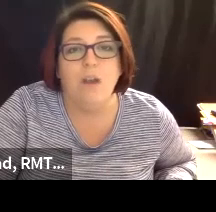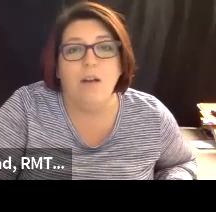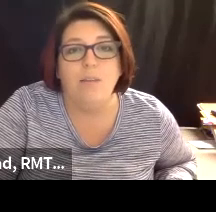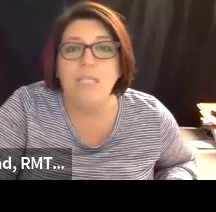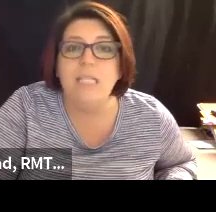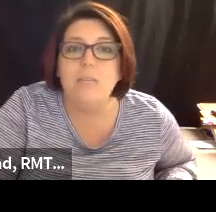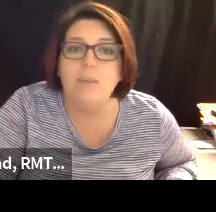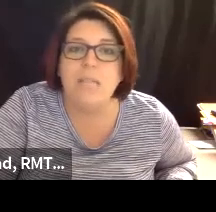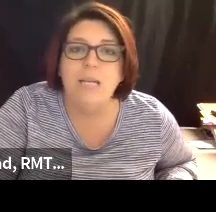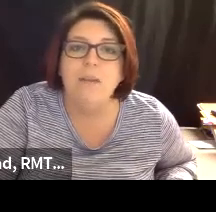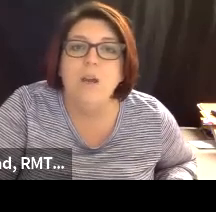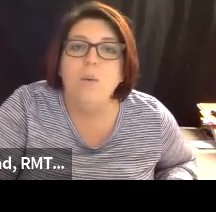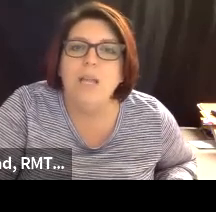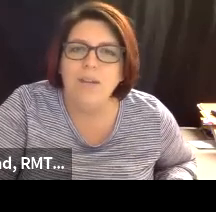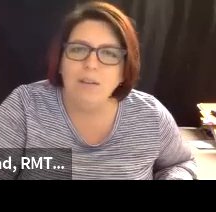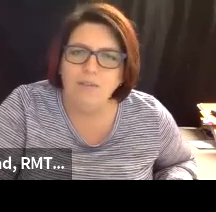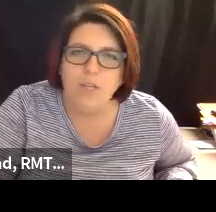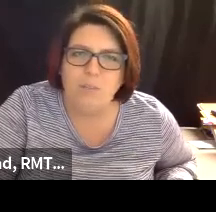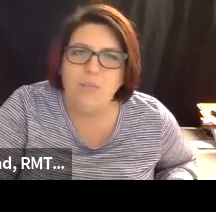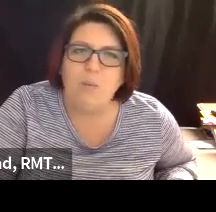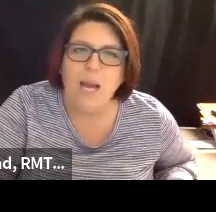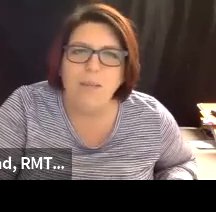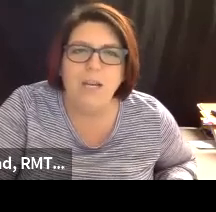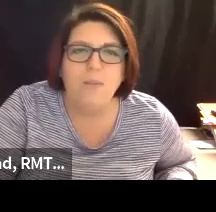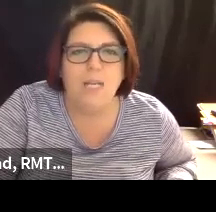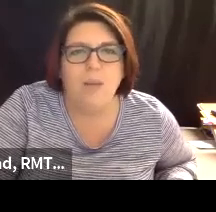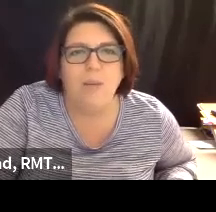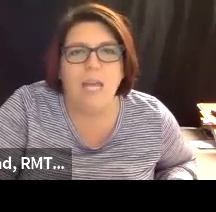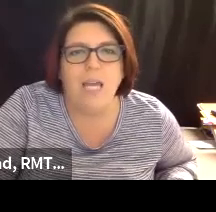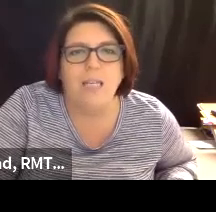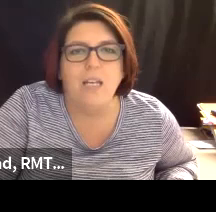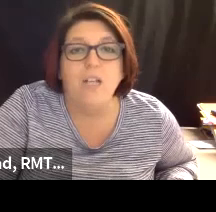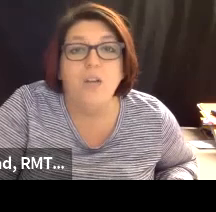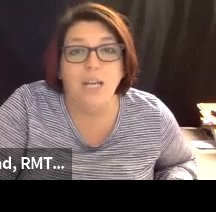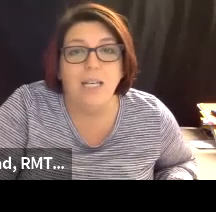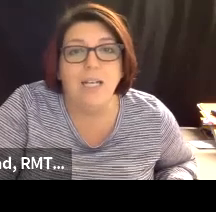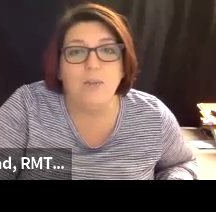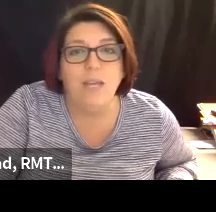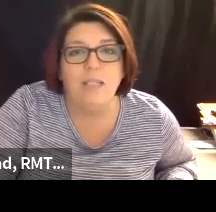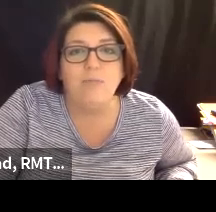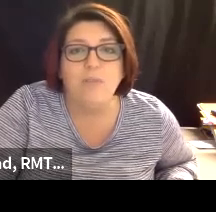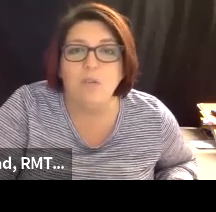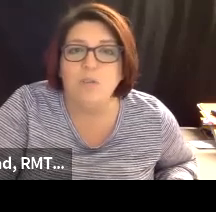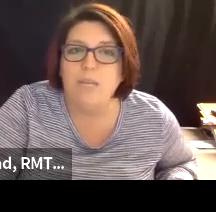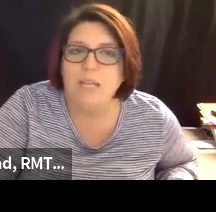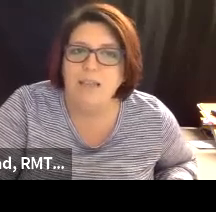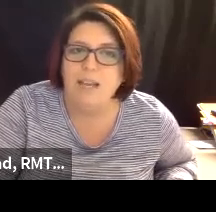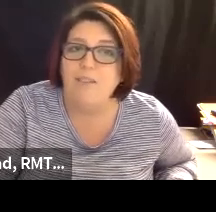RMTC website. We love hearing from you and we're happy to help in any way we can. You can connect with us through social media like